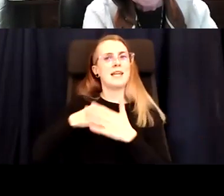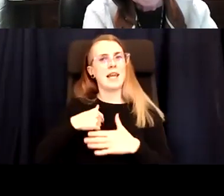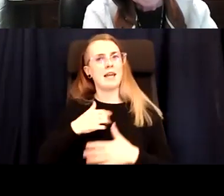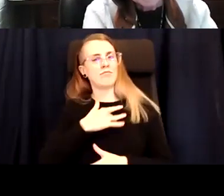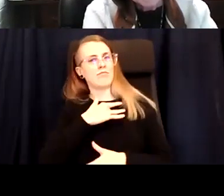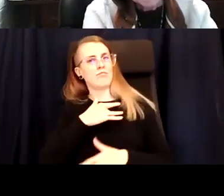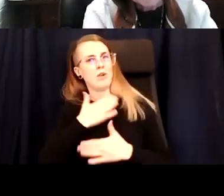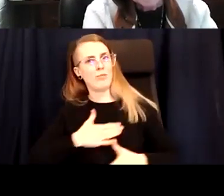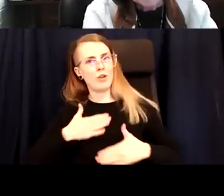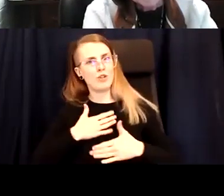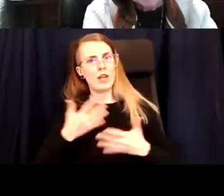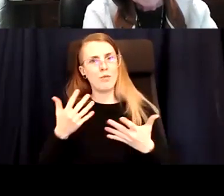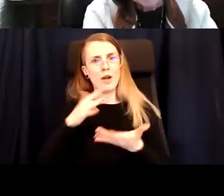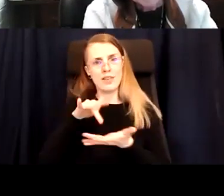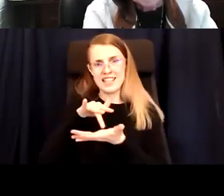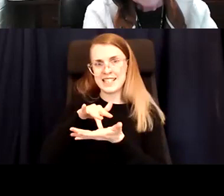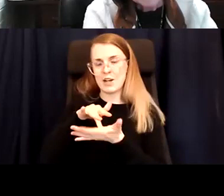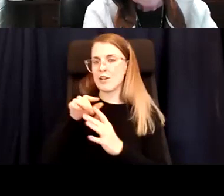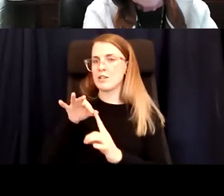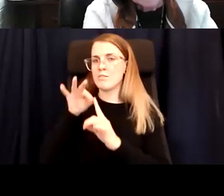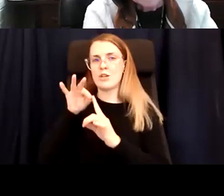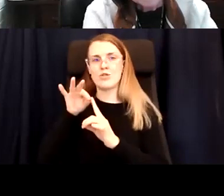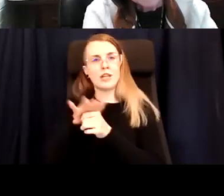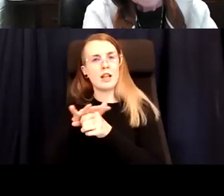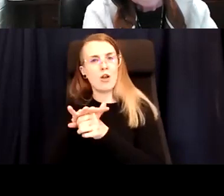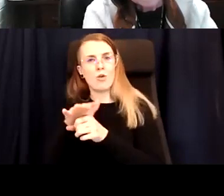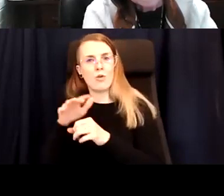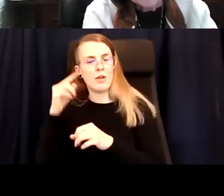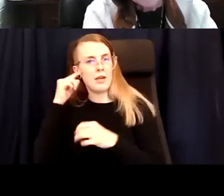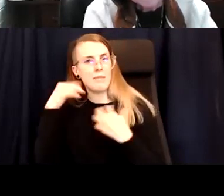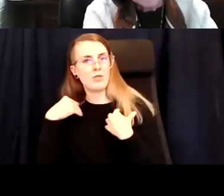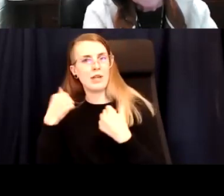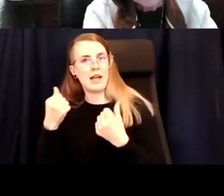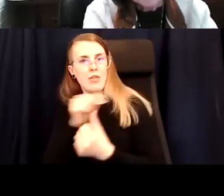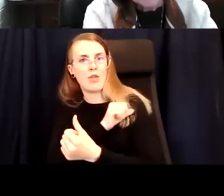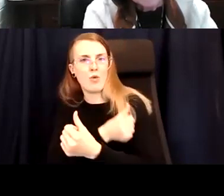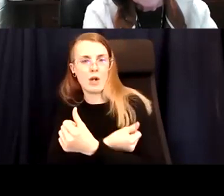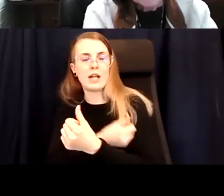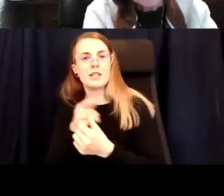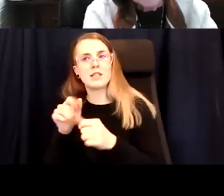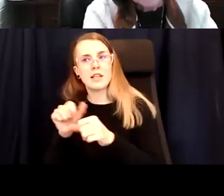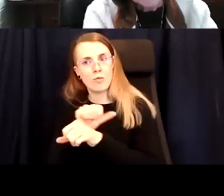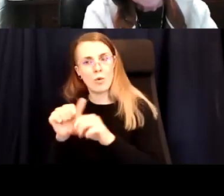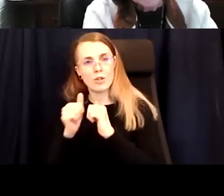especially the local mental health authorities have really worked together to promote CCBHC